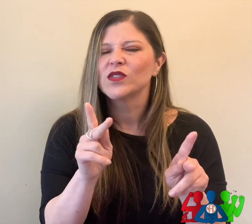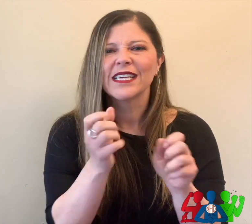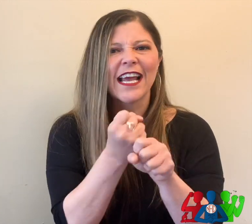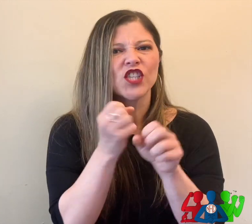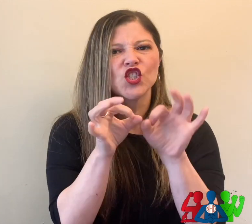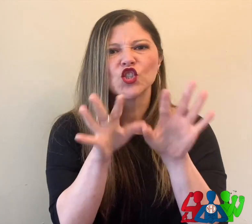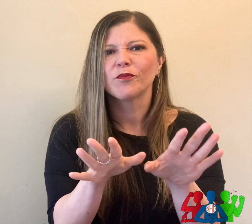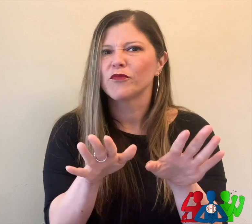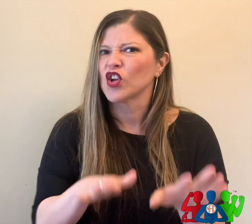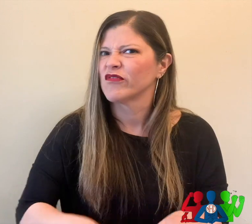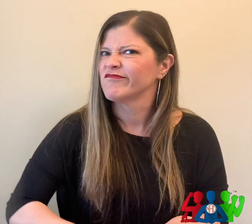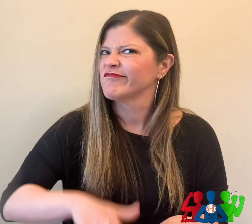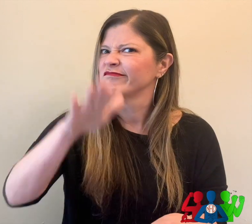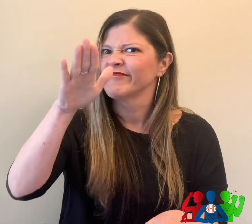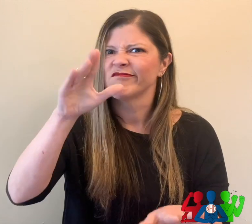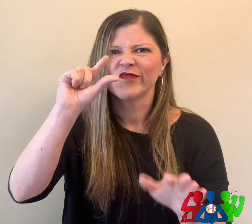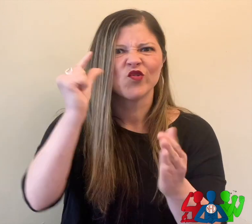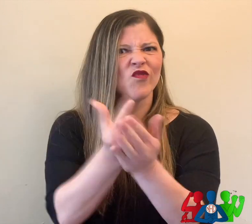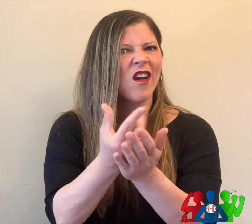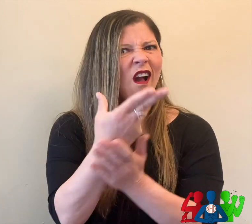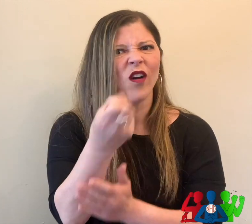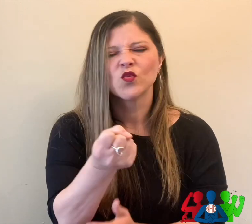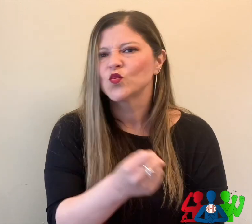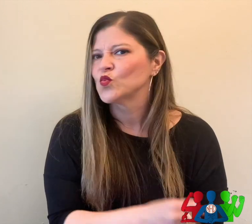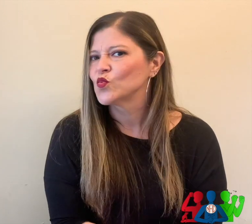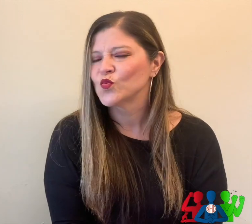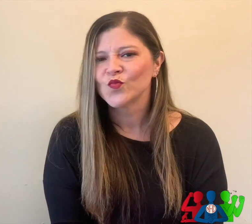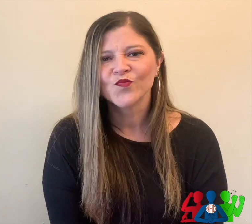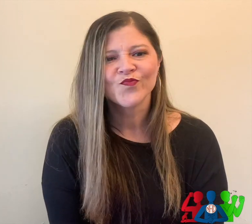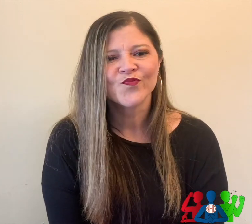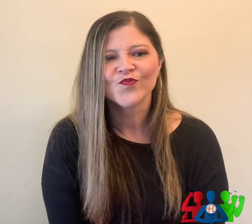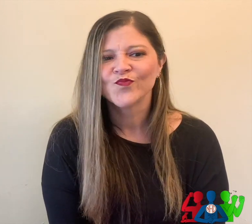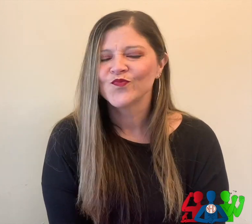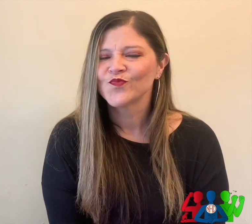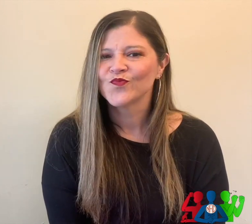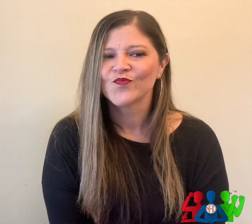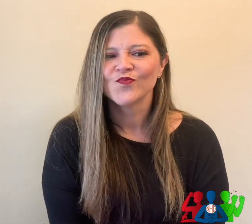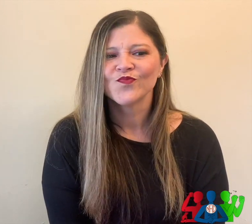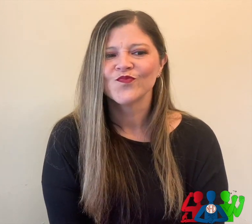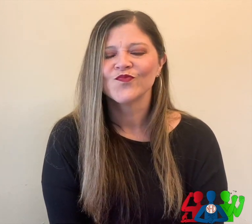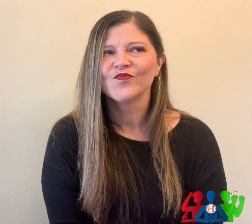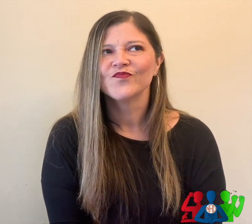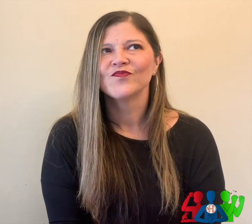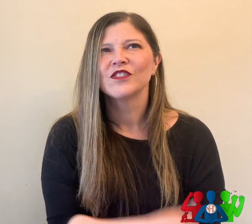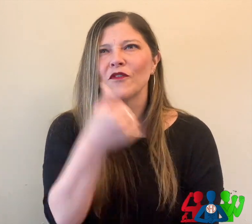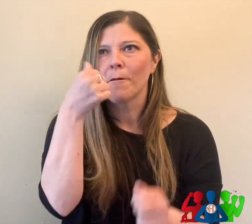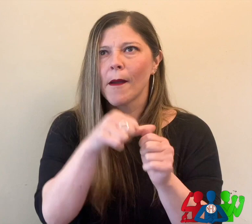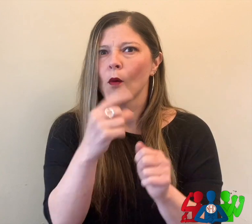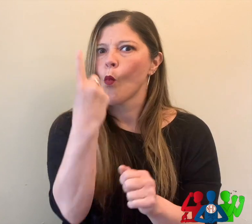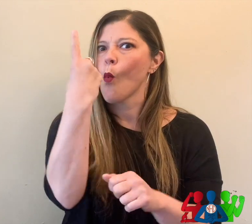information through interpreters, but I never had that opportunity in my K-12